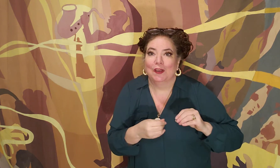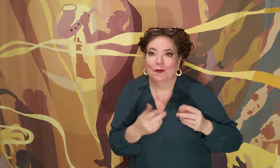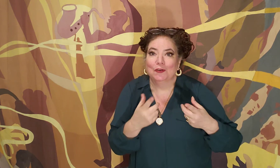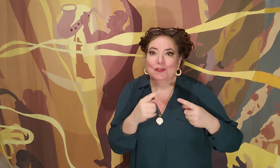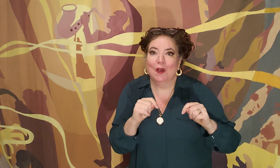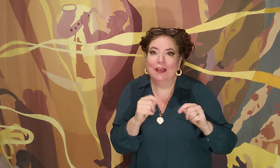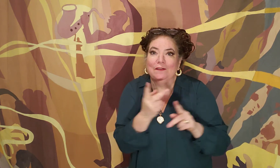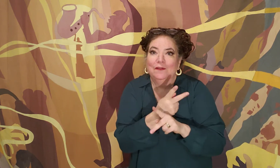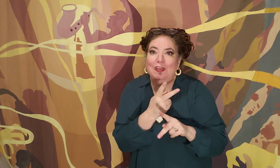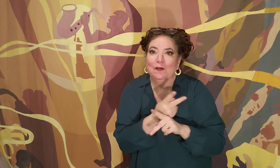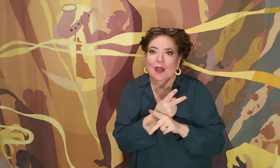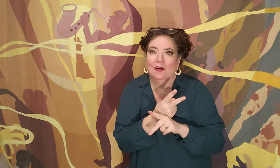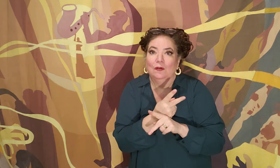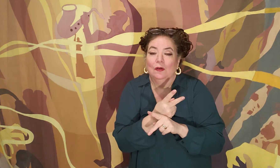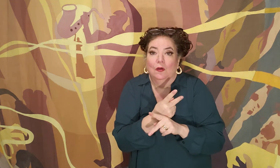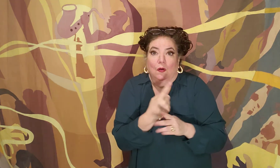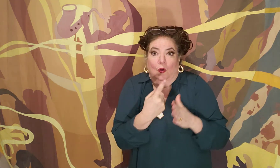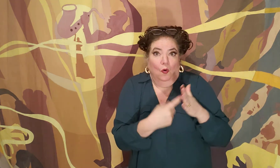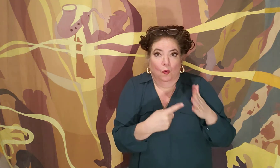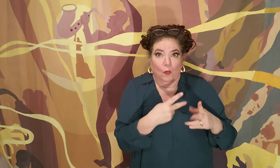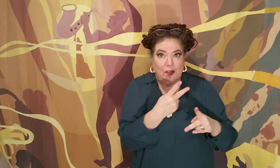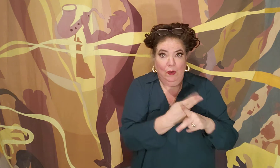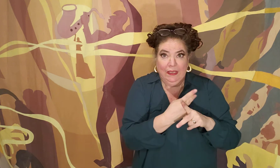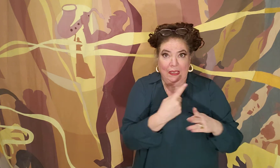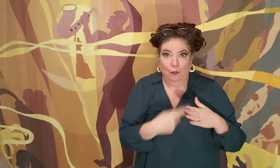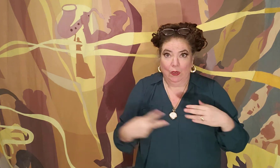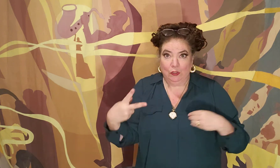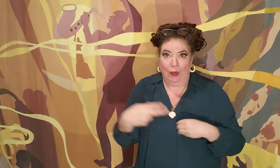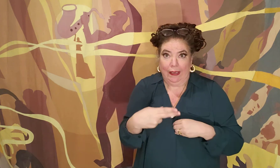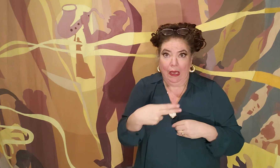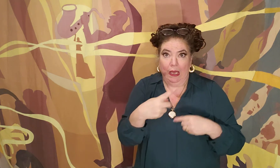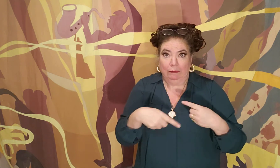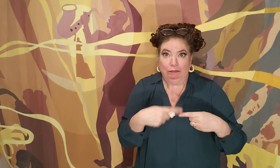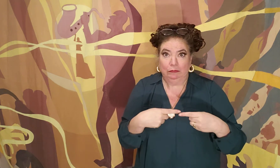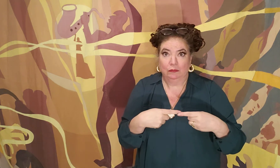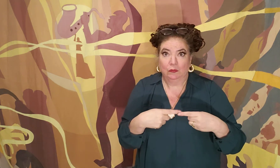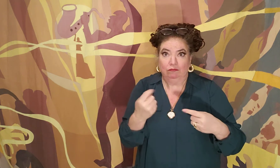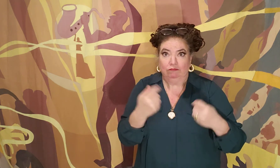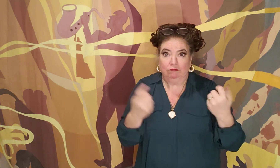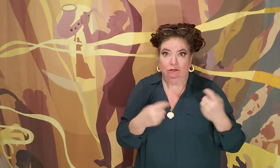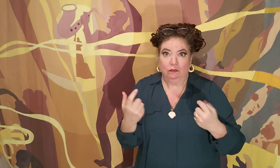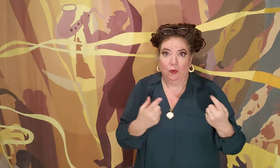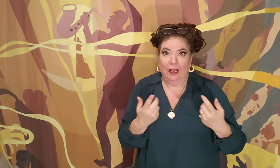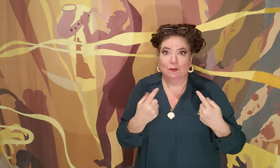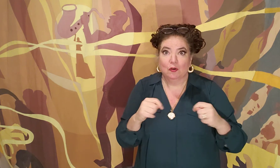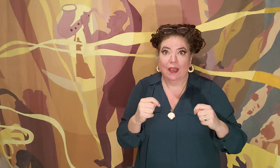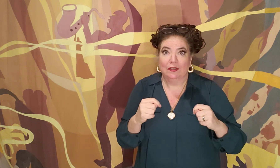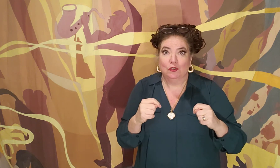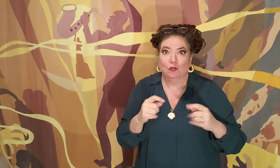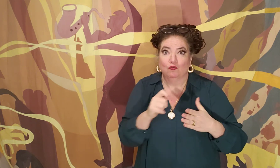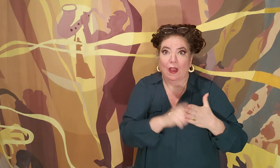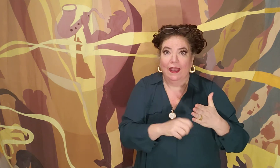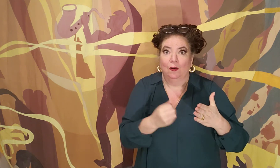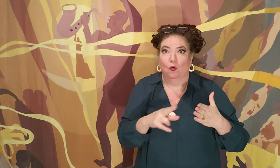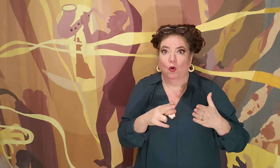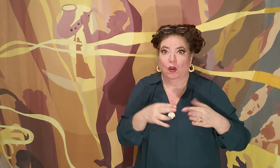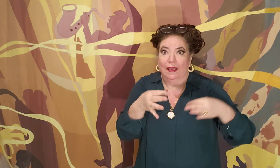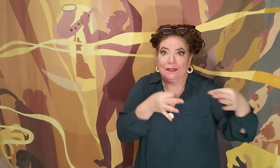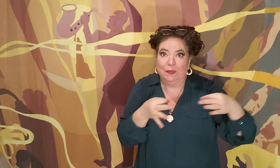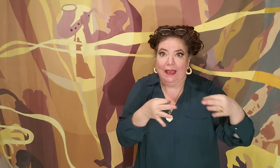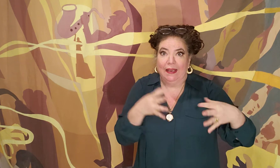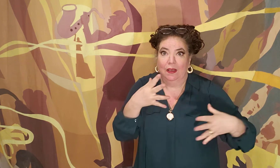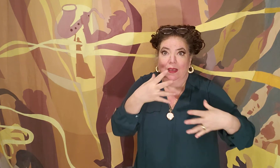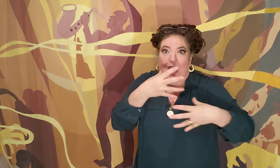or you're trying to figure out - what do I keep? what do I cut? When I'm trying to write or explain